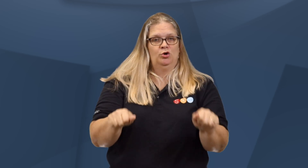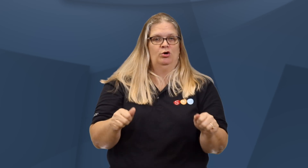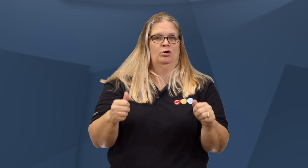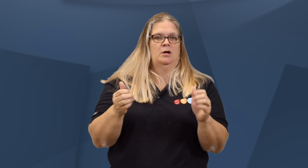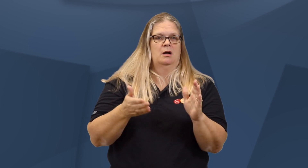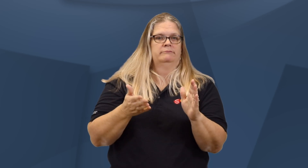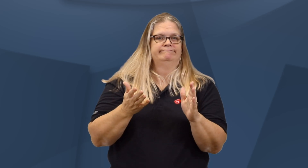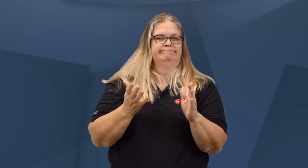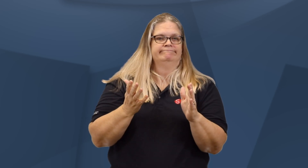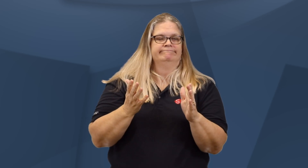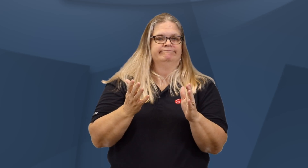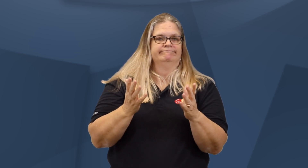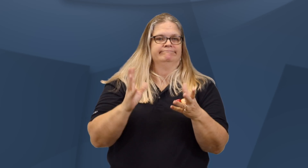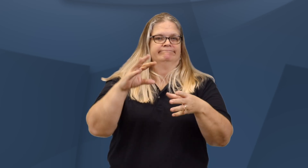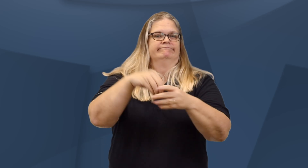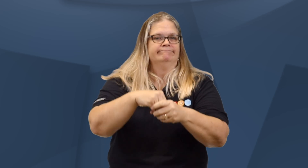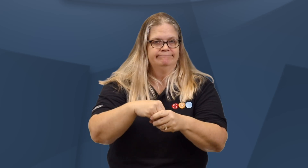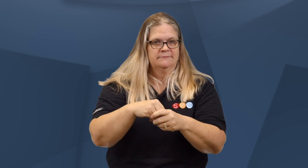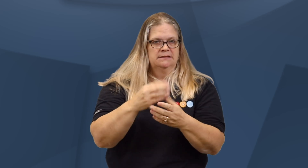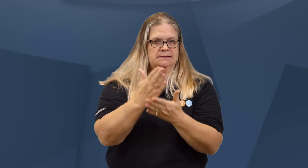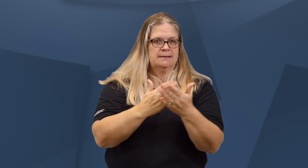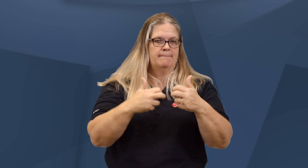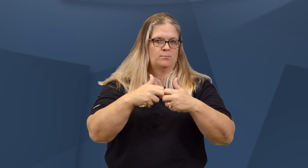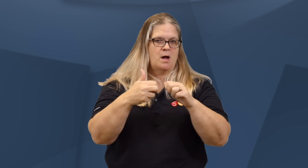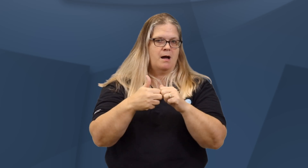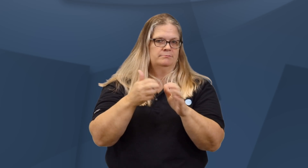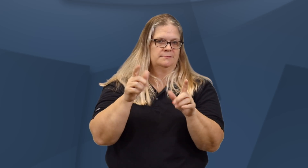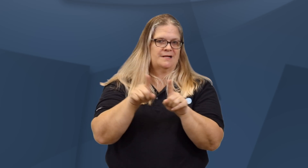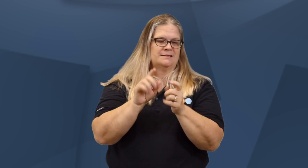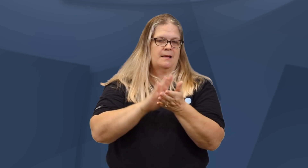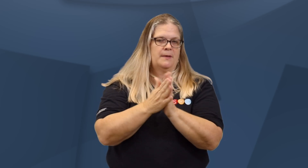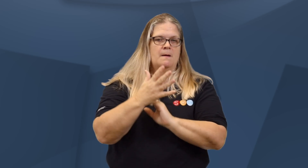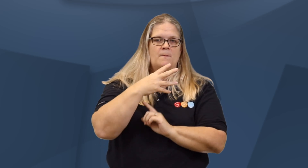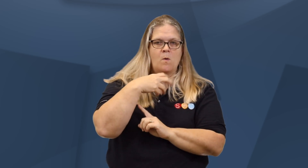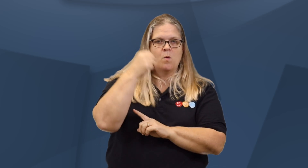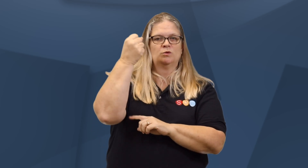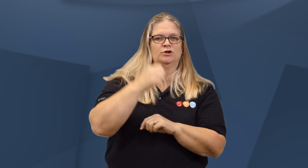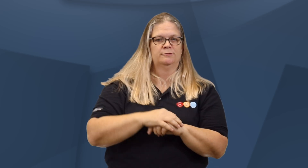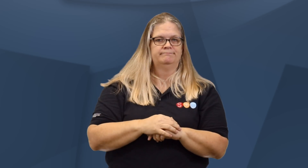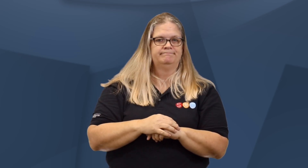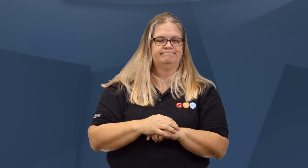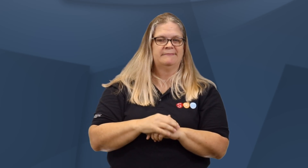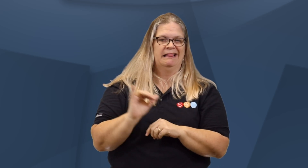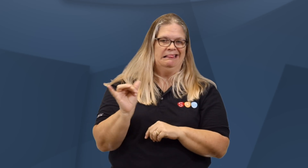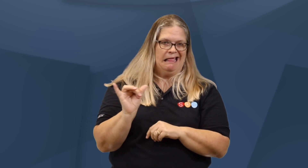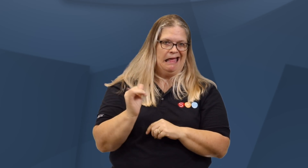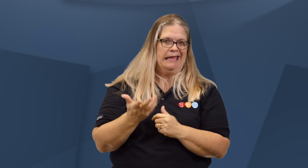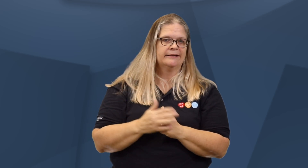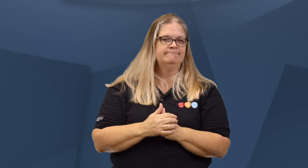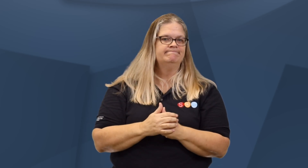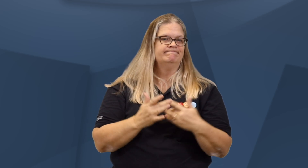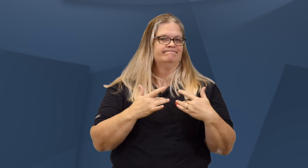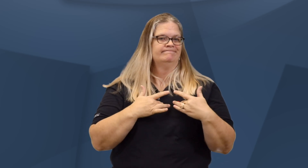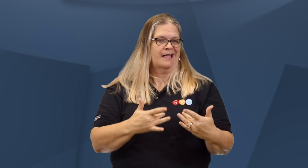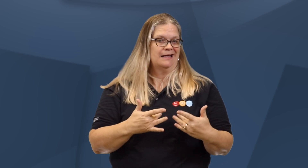could run into some other problems as they become older, including a higher likelihood